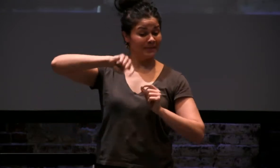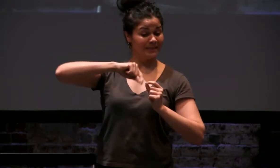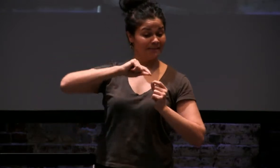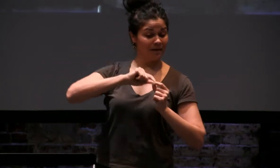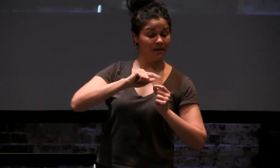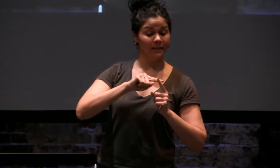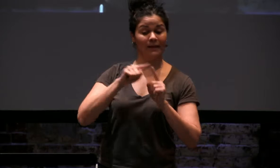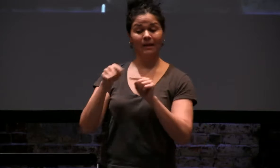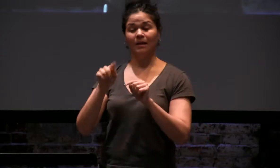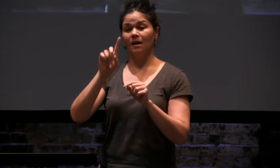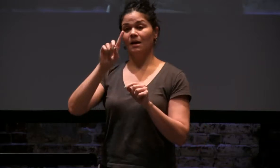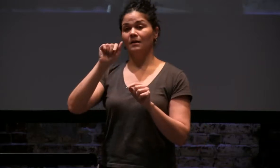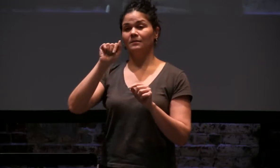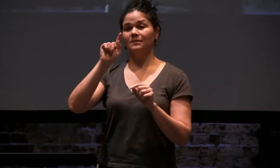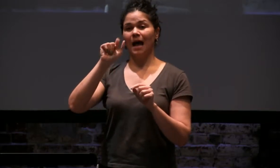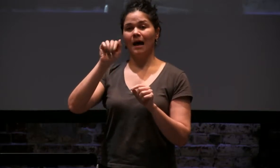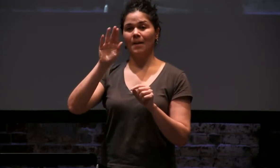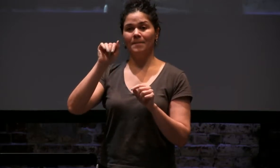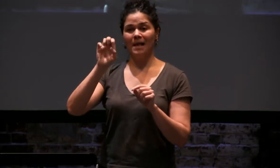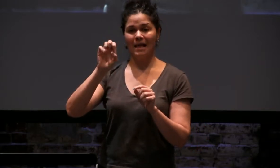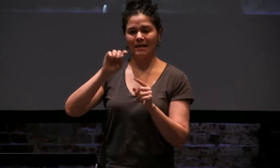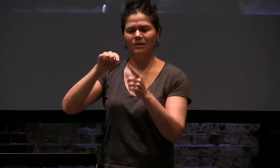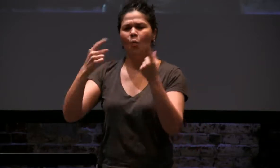You talked about deaf theater.